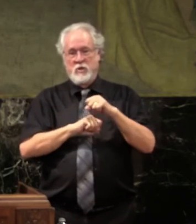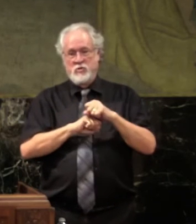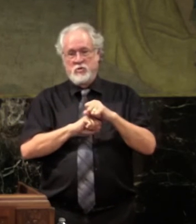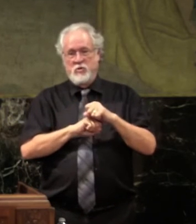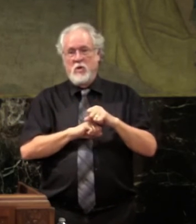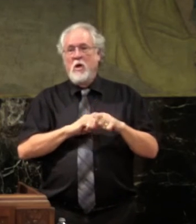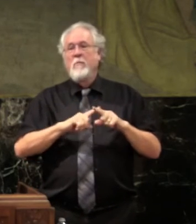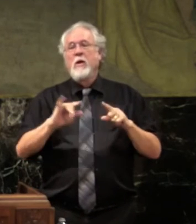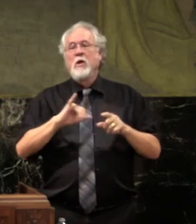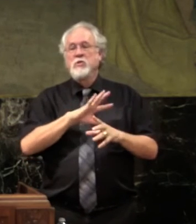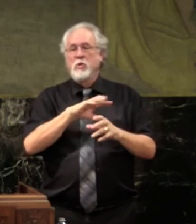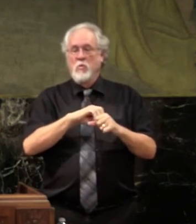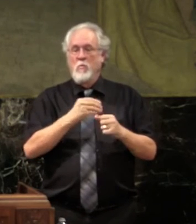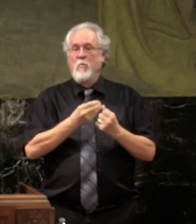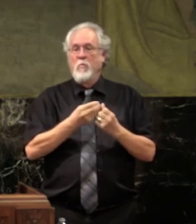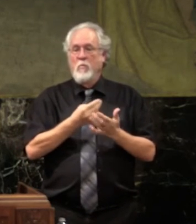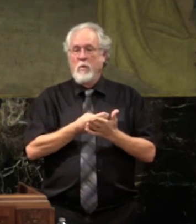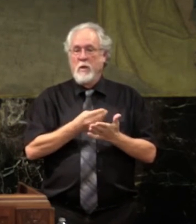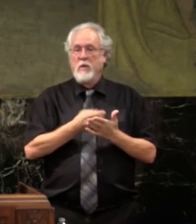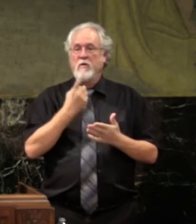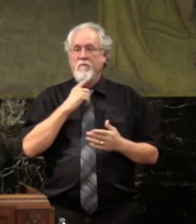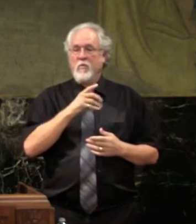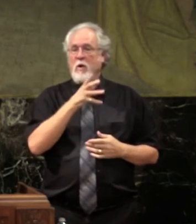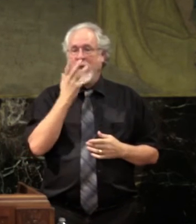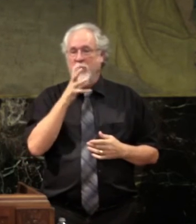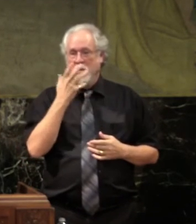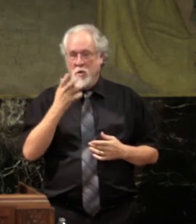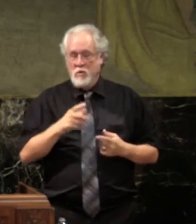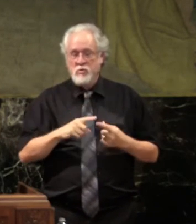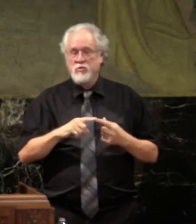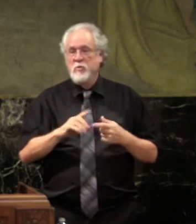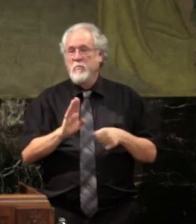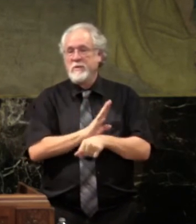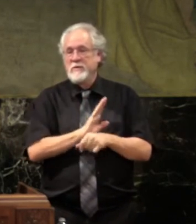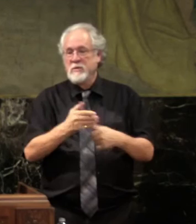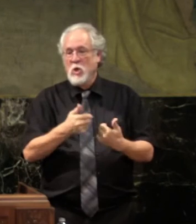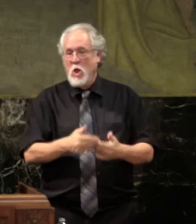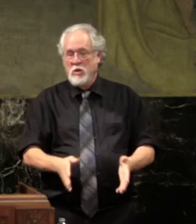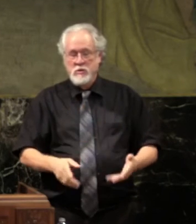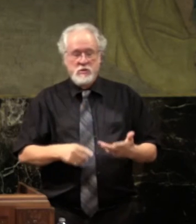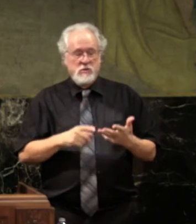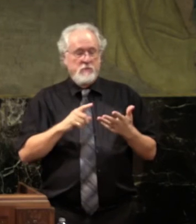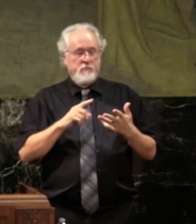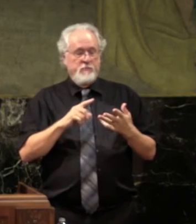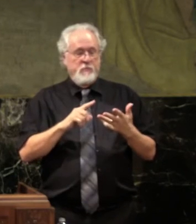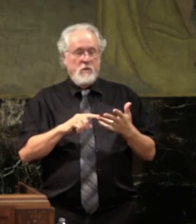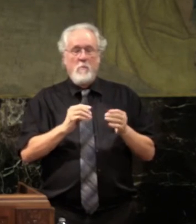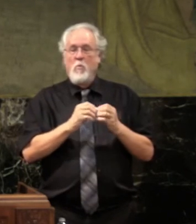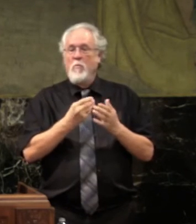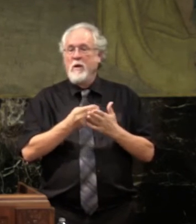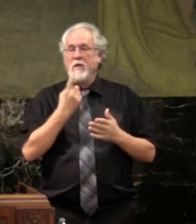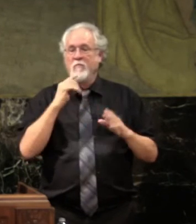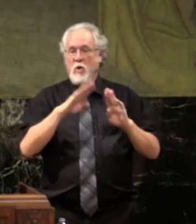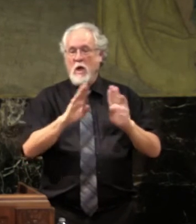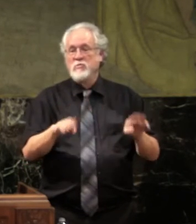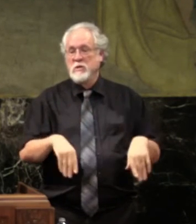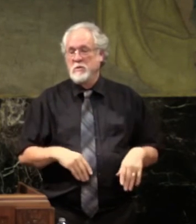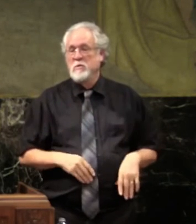includes more money for agricultural business losses it includes more money for housing it's